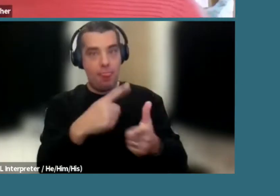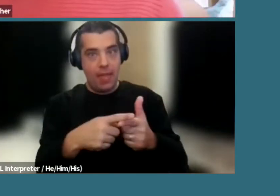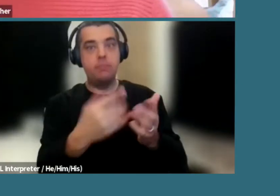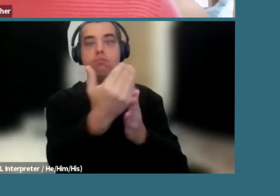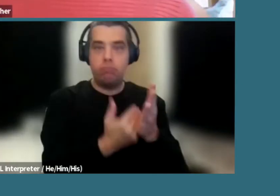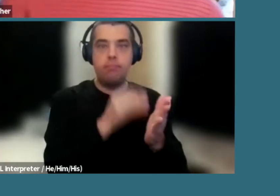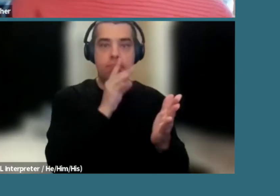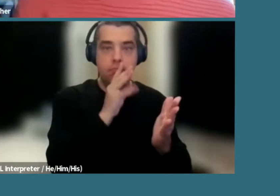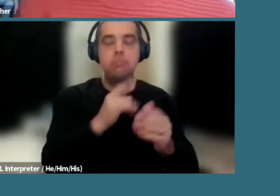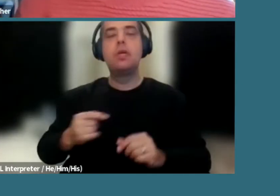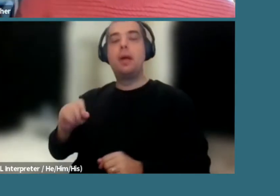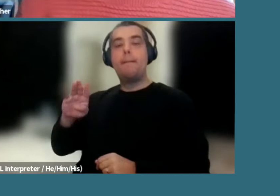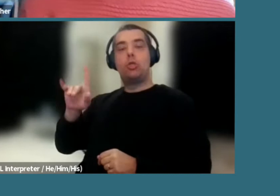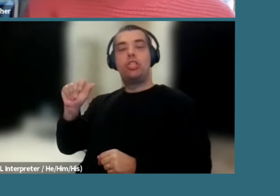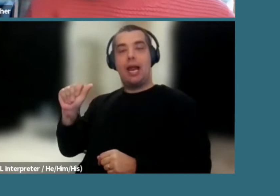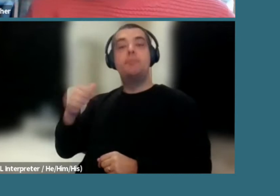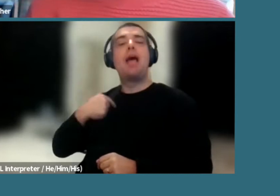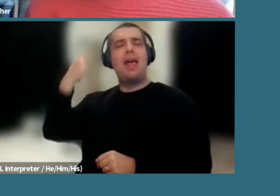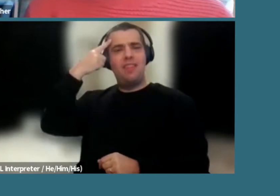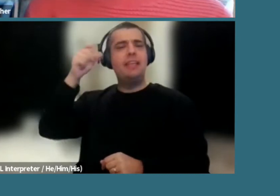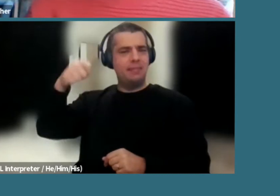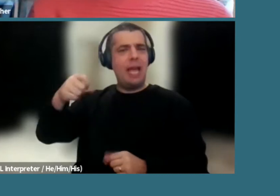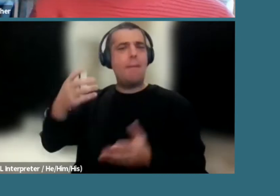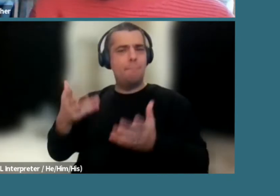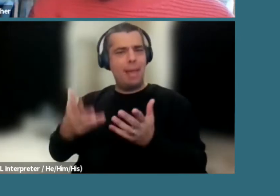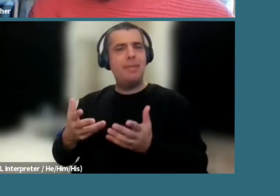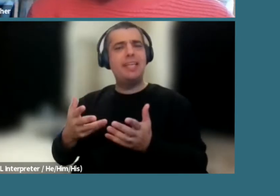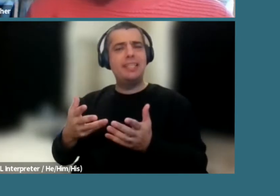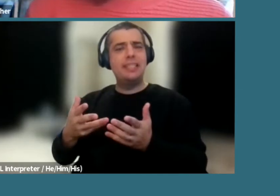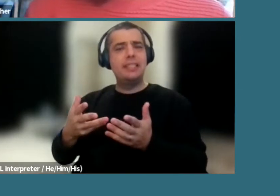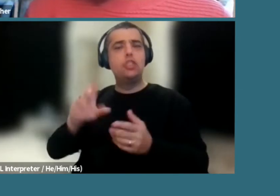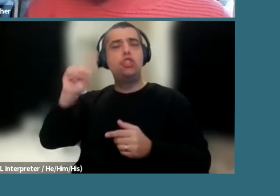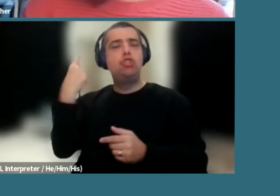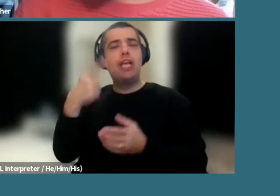I think maybe we can just keep it to the text.